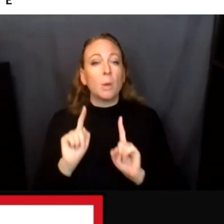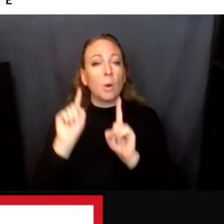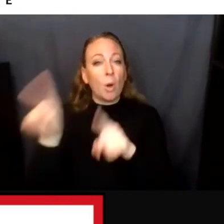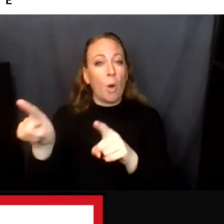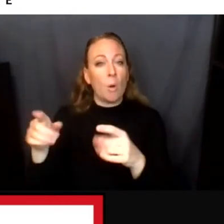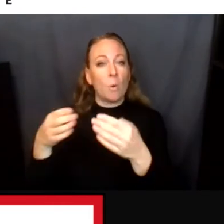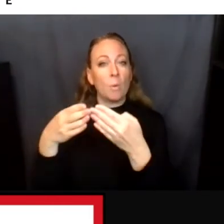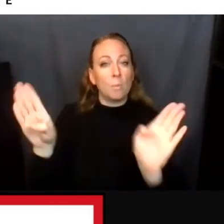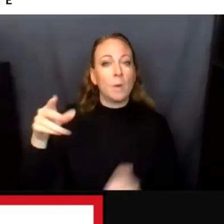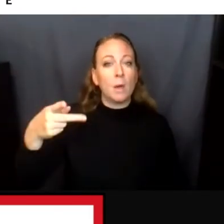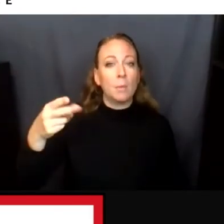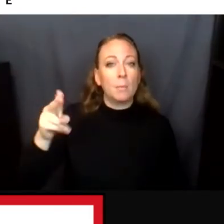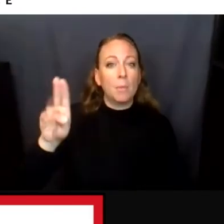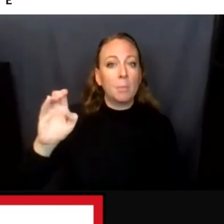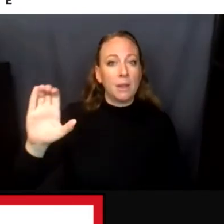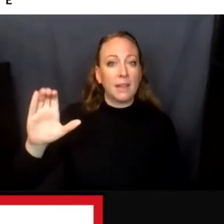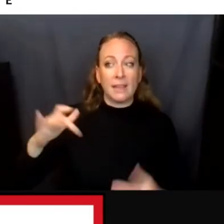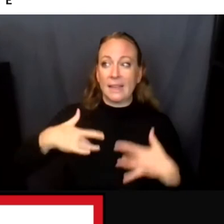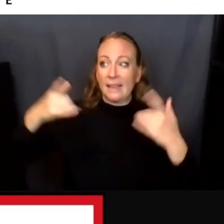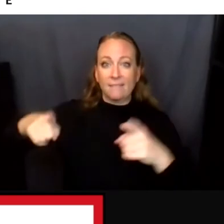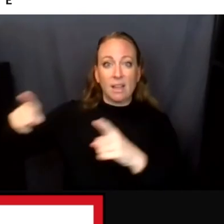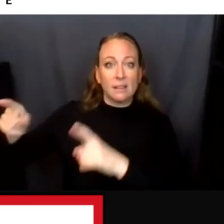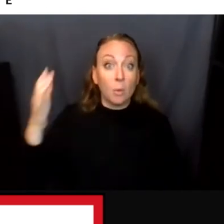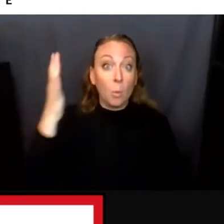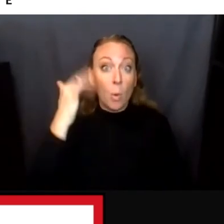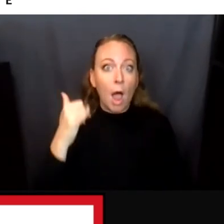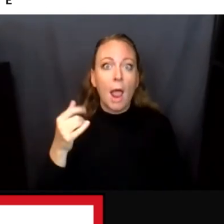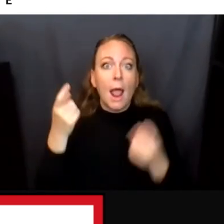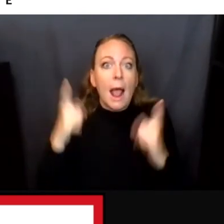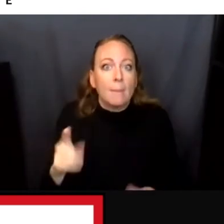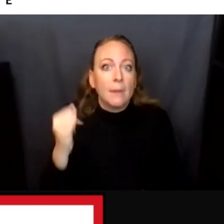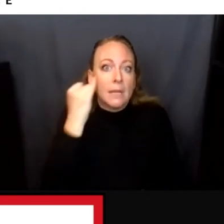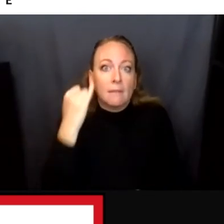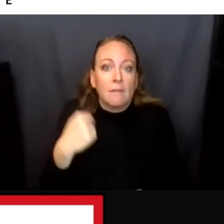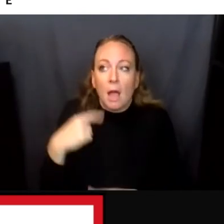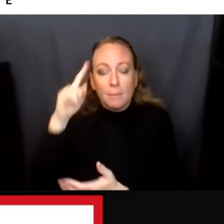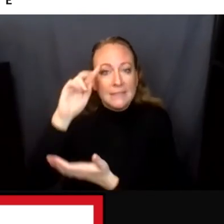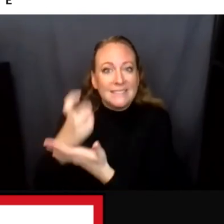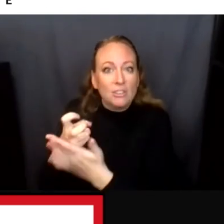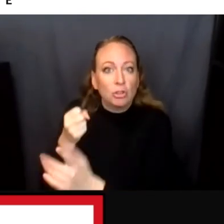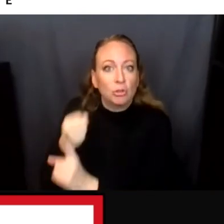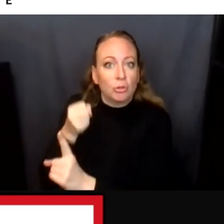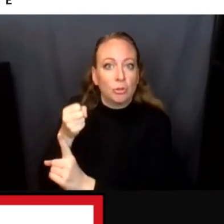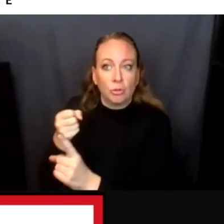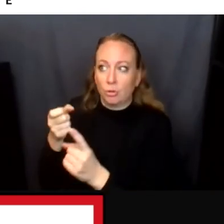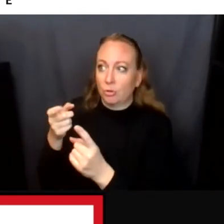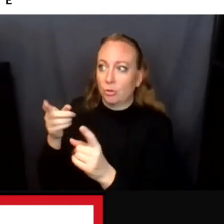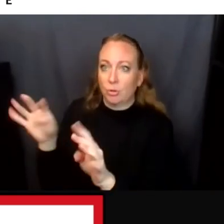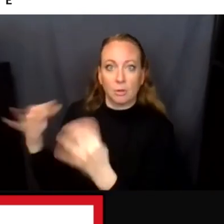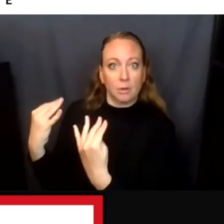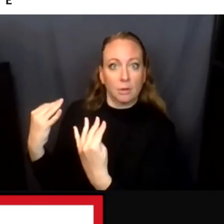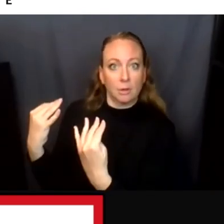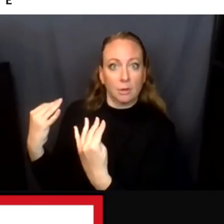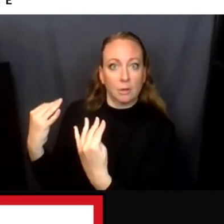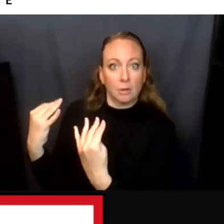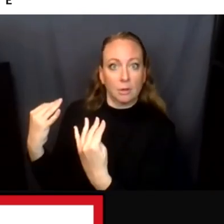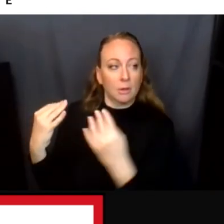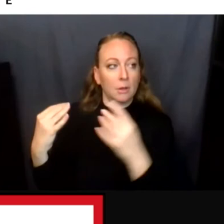where I might have a seizure in public. And then they felt that God was punishing me